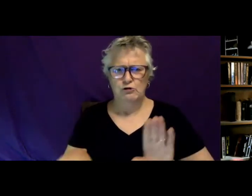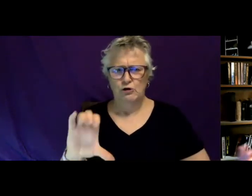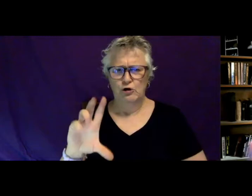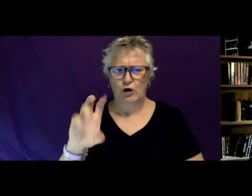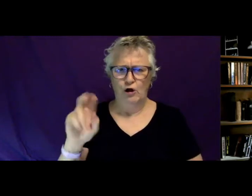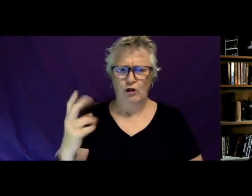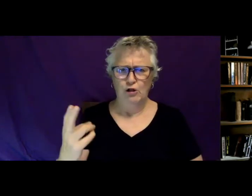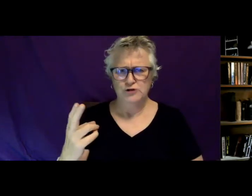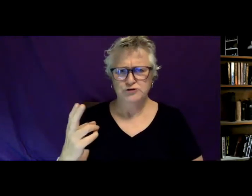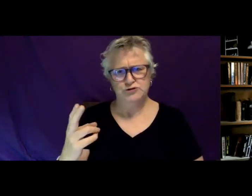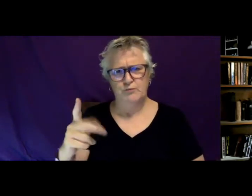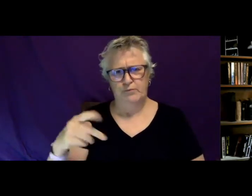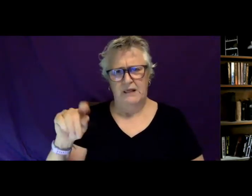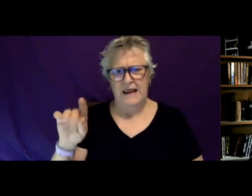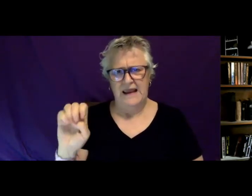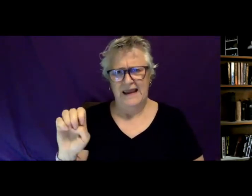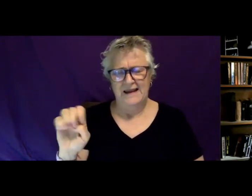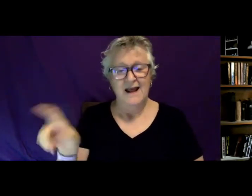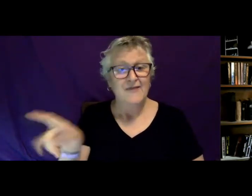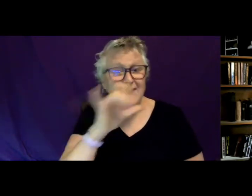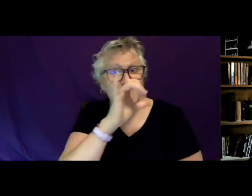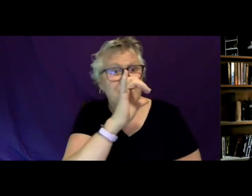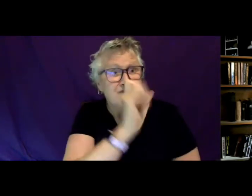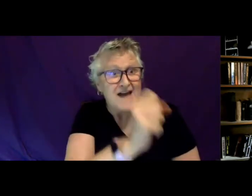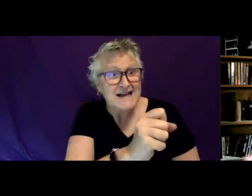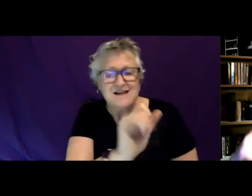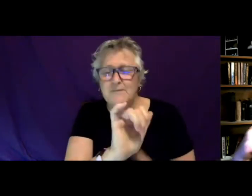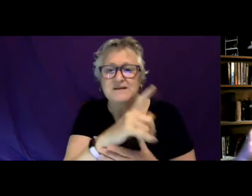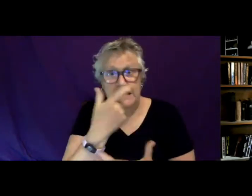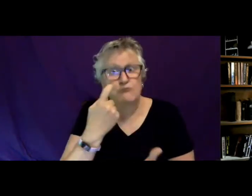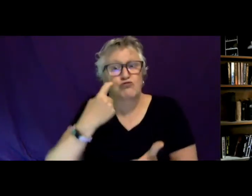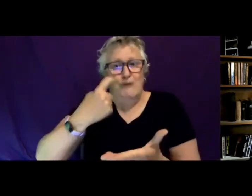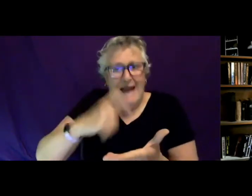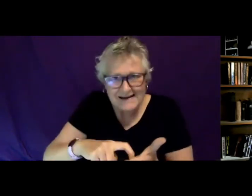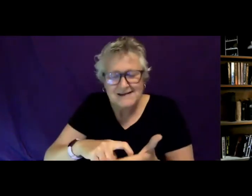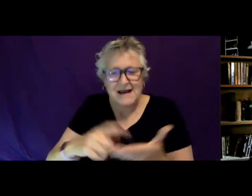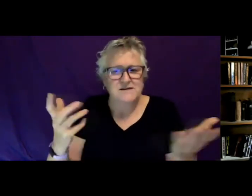because they recognize it, that's a tie rod, that's a-- that's a shock absorber!